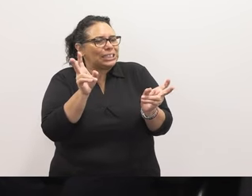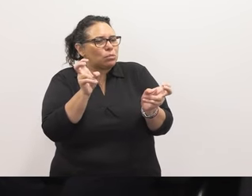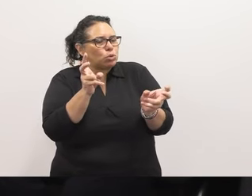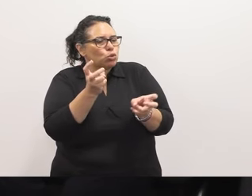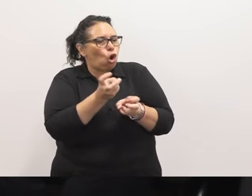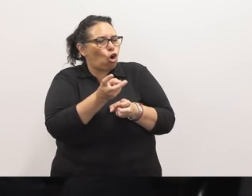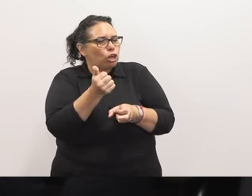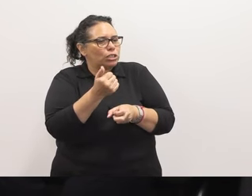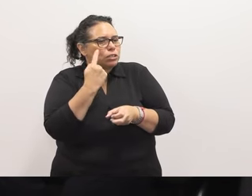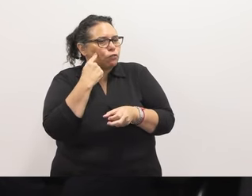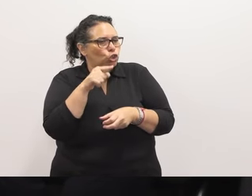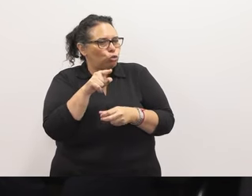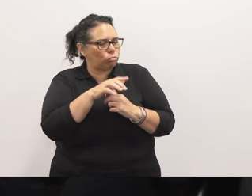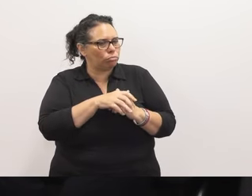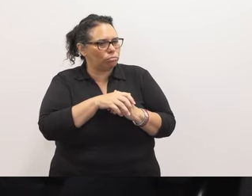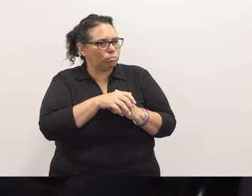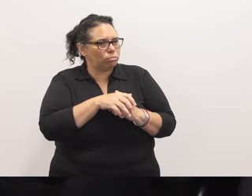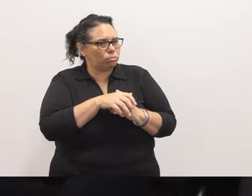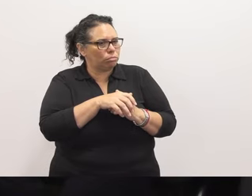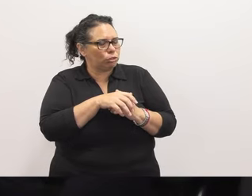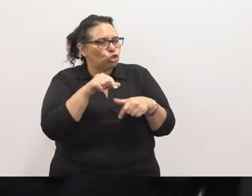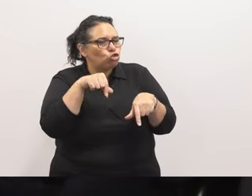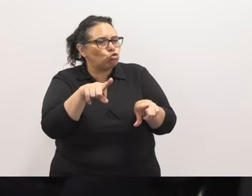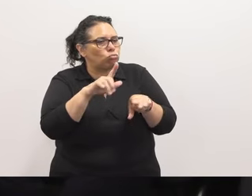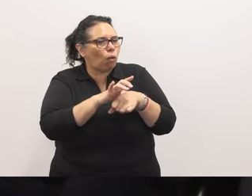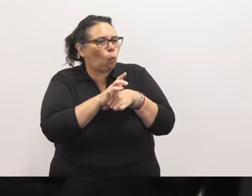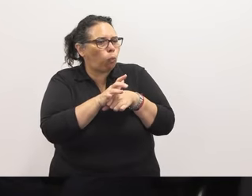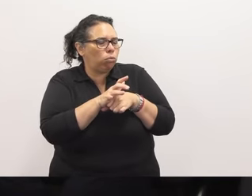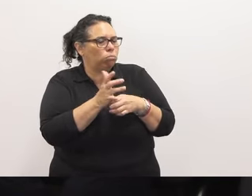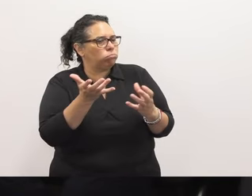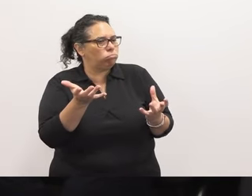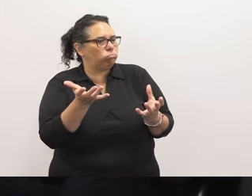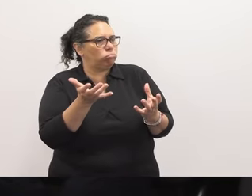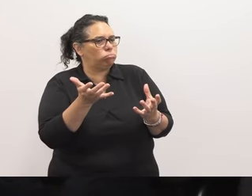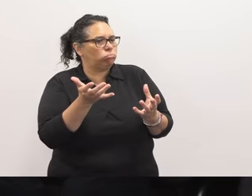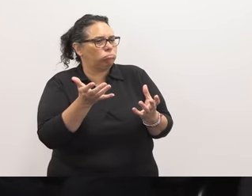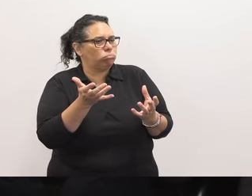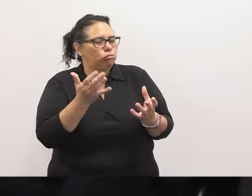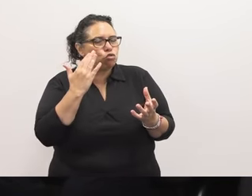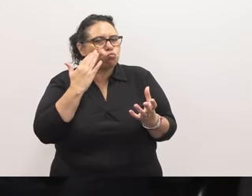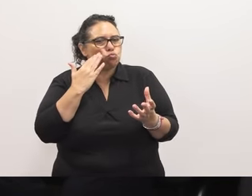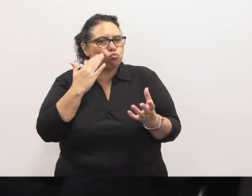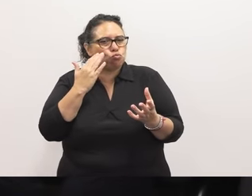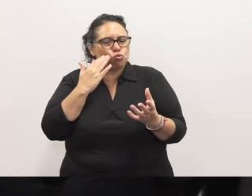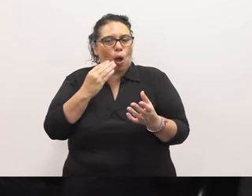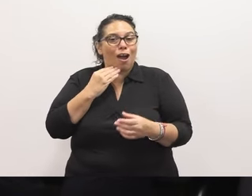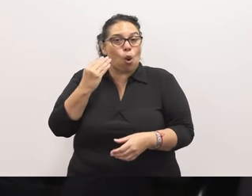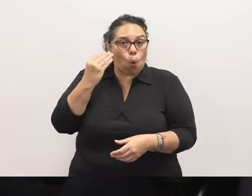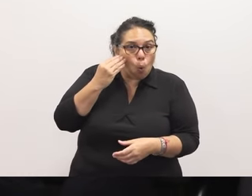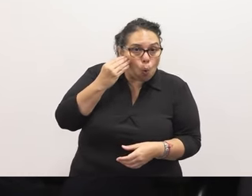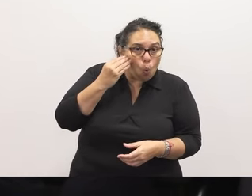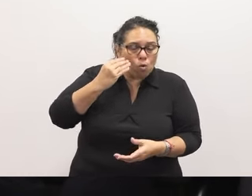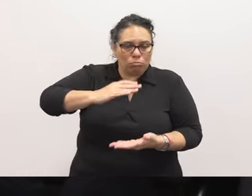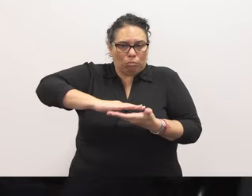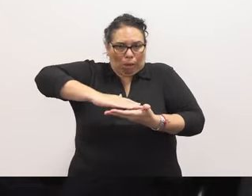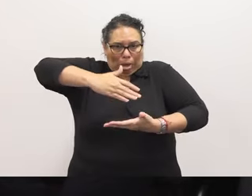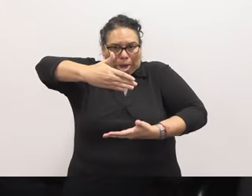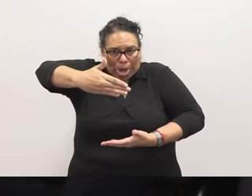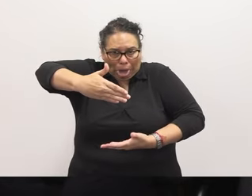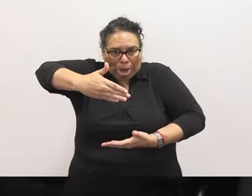for you to do from a computer screen without direct contact to a teacher,